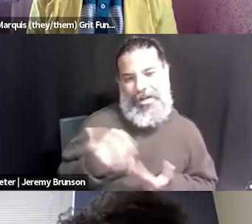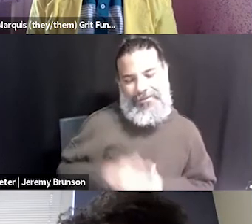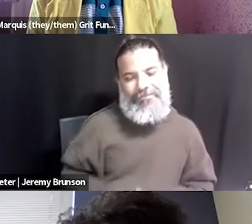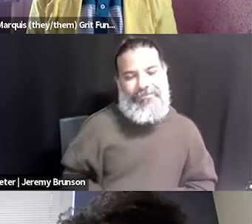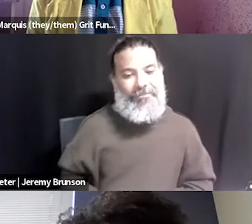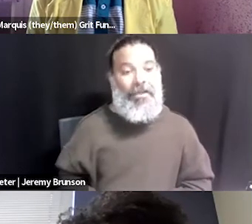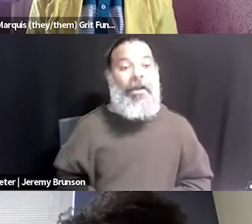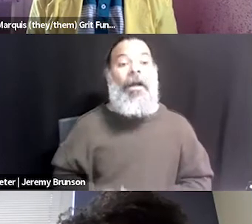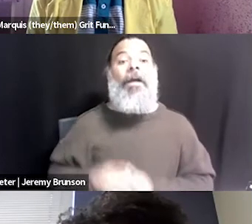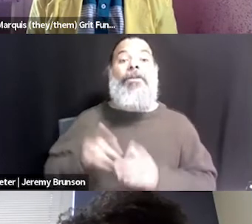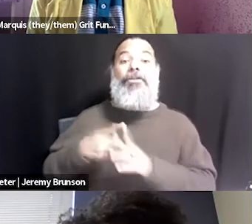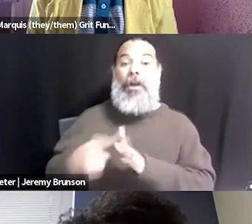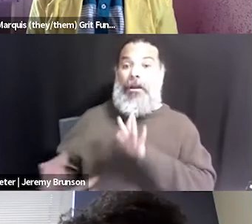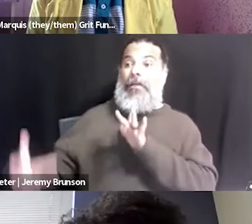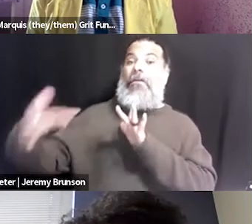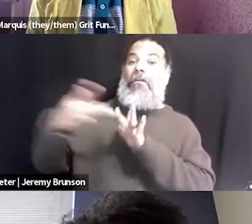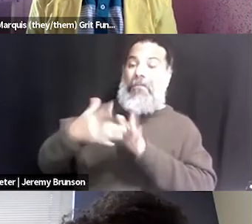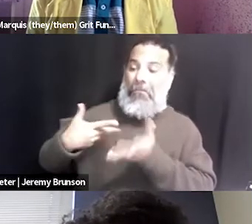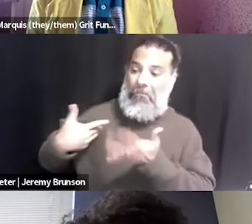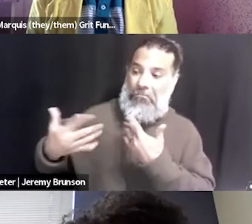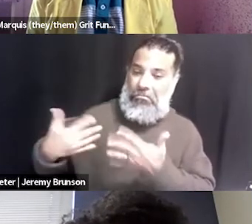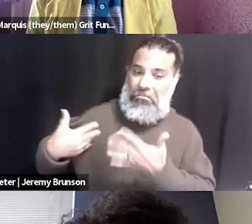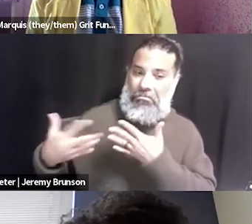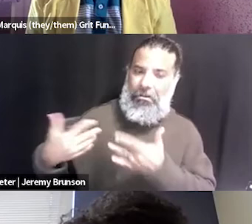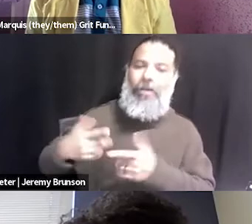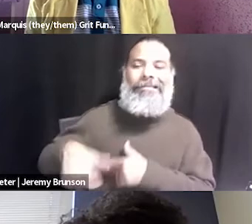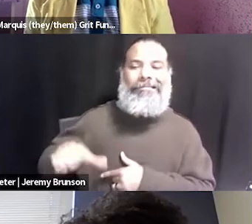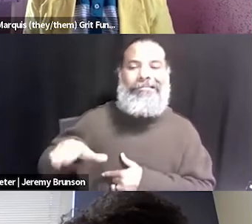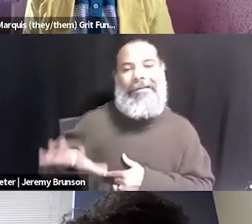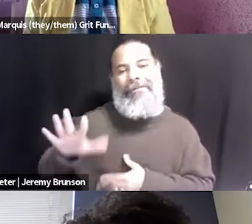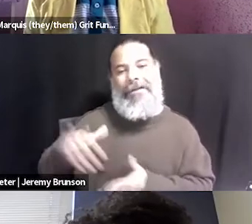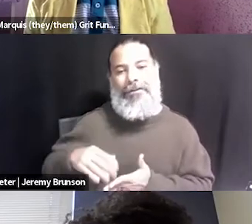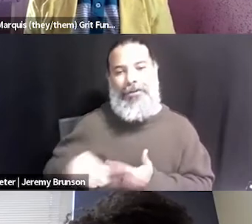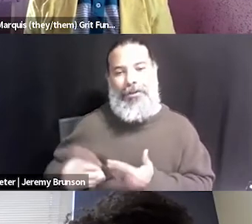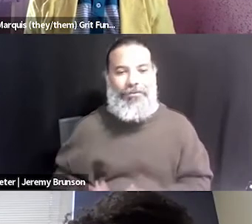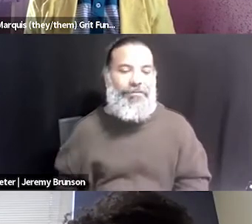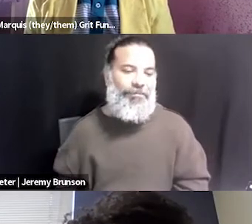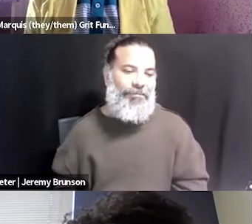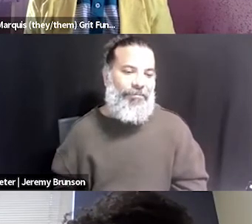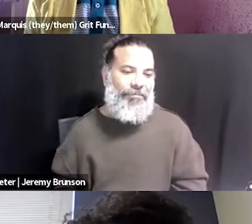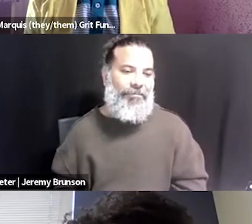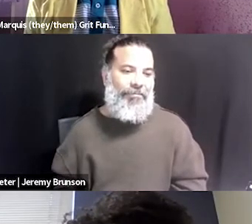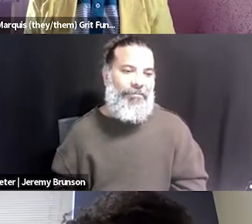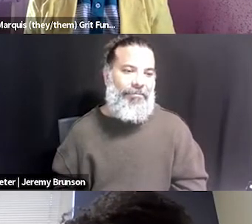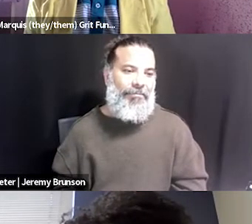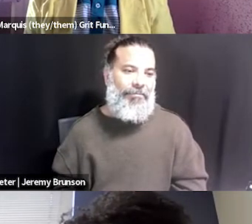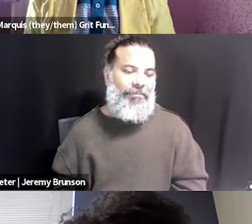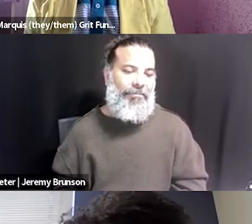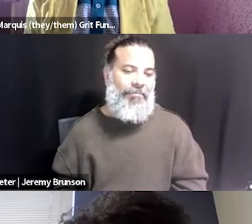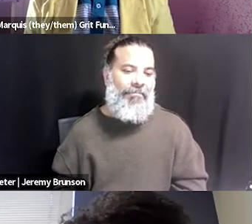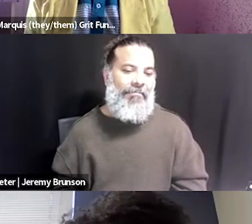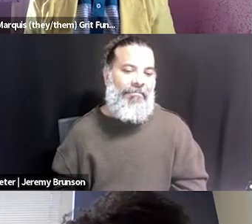Once you get a conversation going, that is when you sit down and figure out the money side of it.